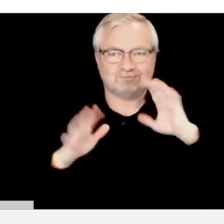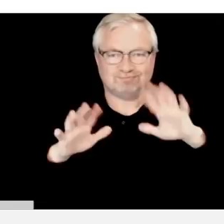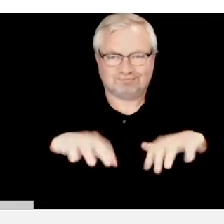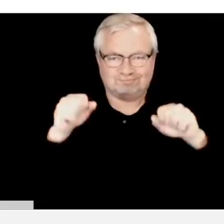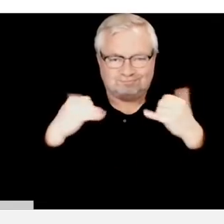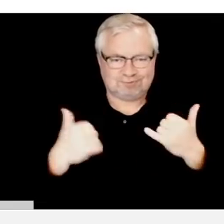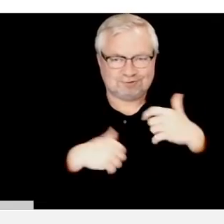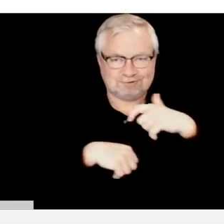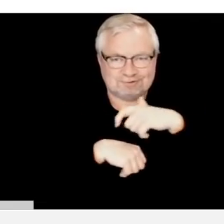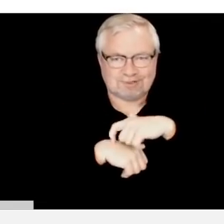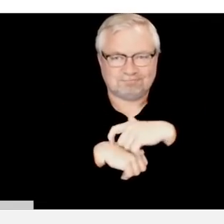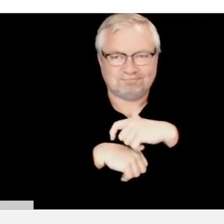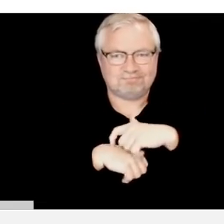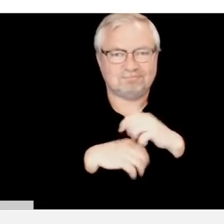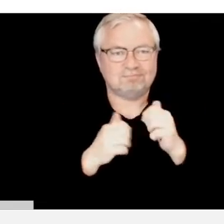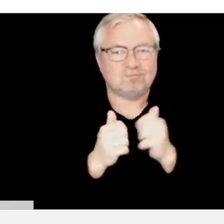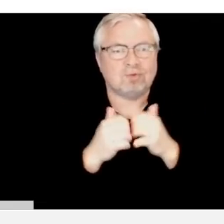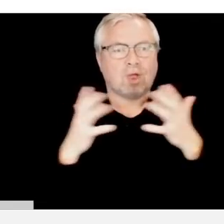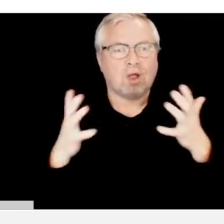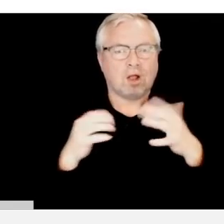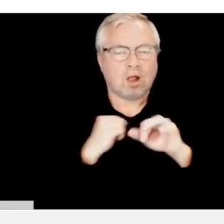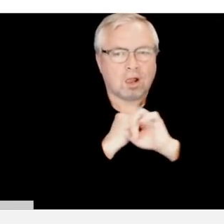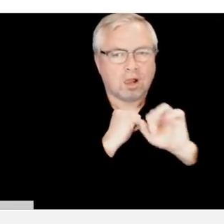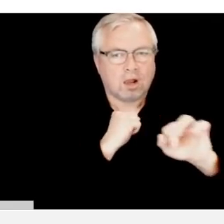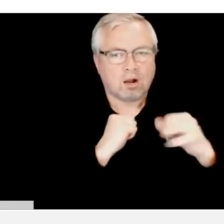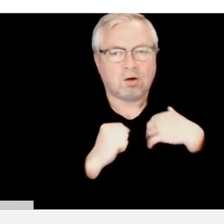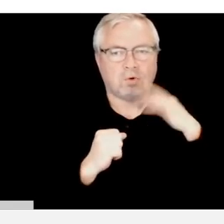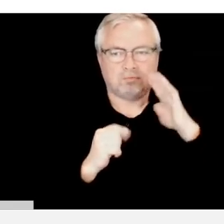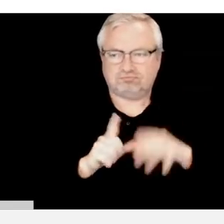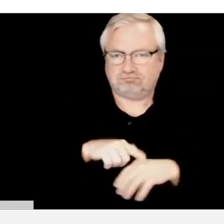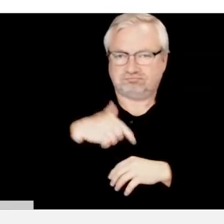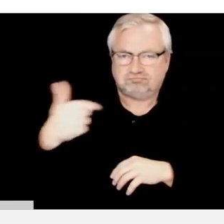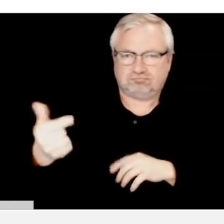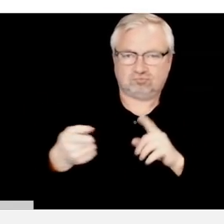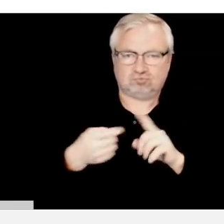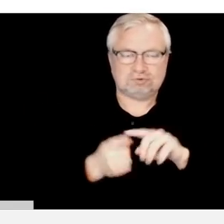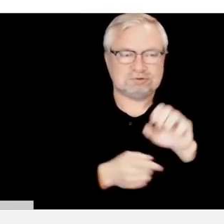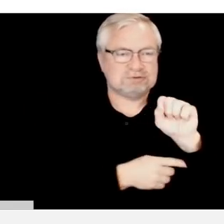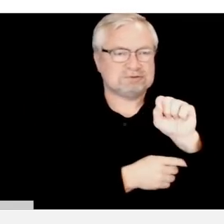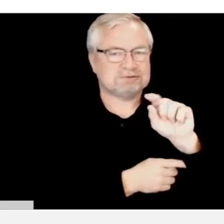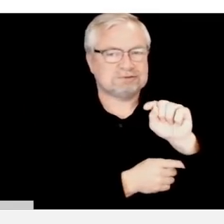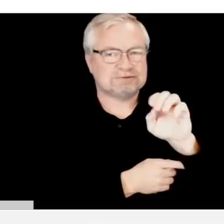And without any further adieu, I'll turn it over to Stefan Gildemeister.